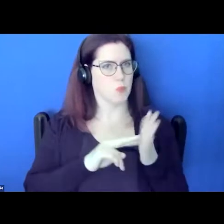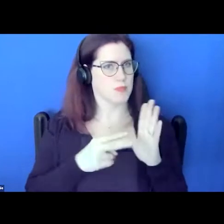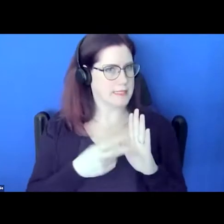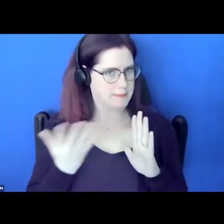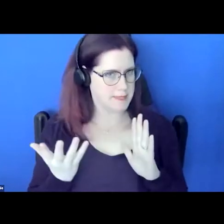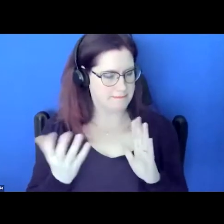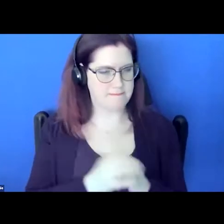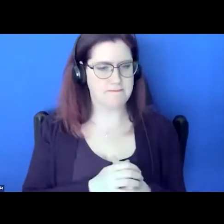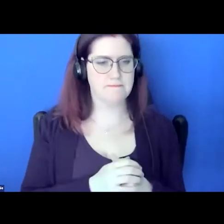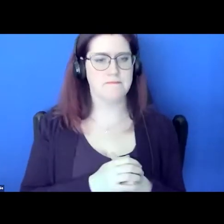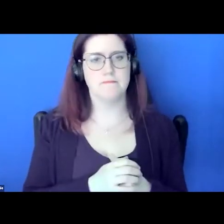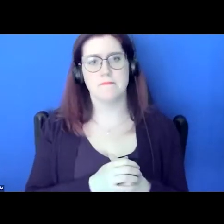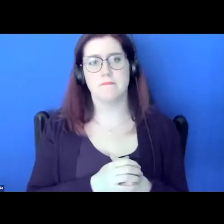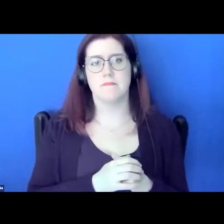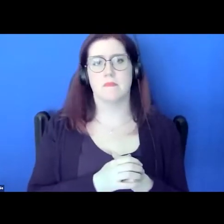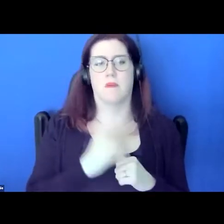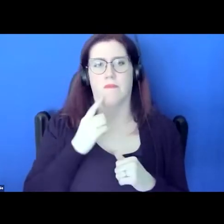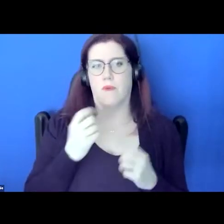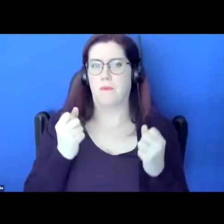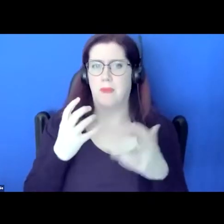For years indigenous populations have been excluded